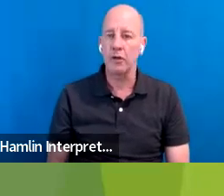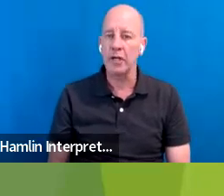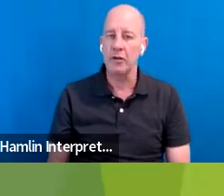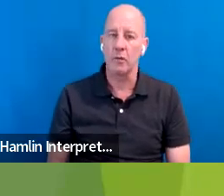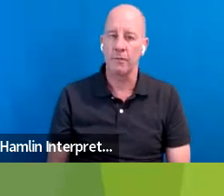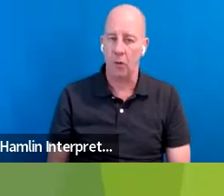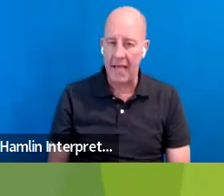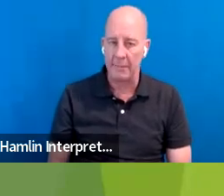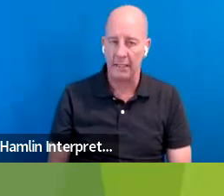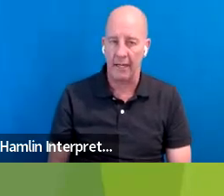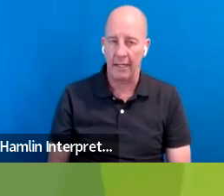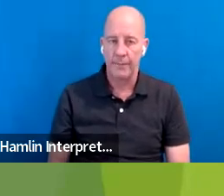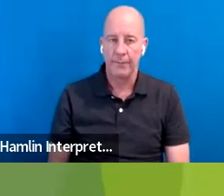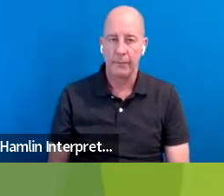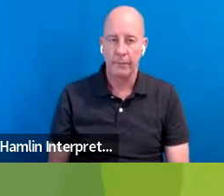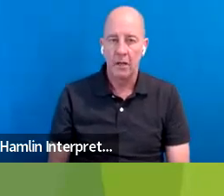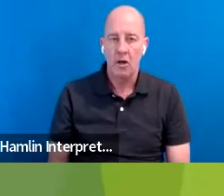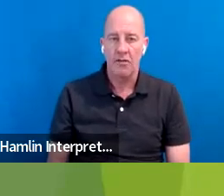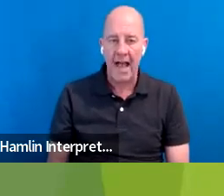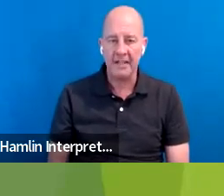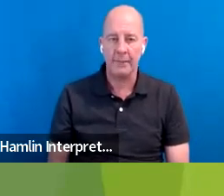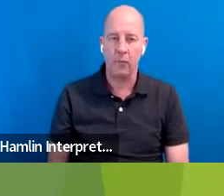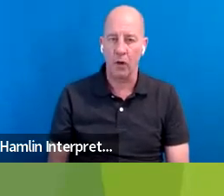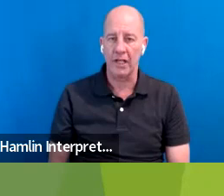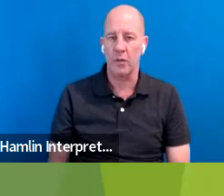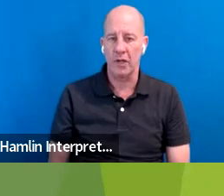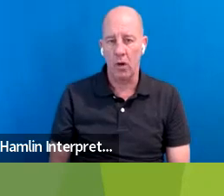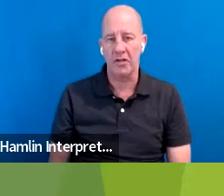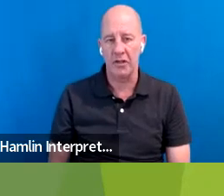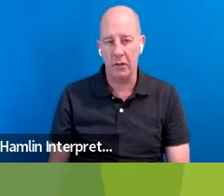When you're learning new vocabulary, that type of wording is what you want to use.